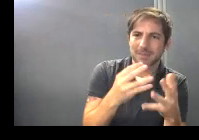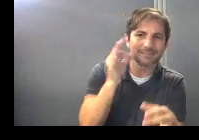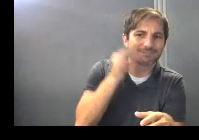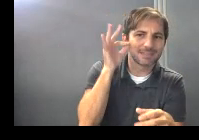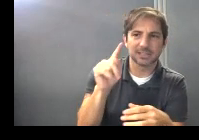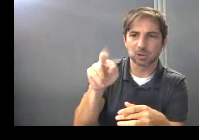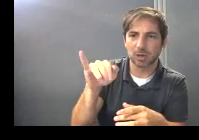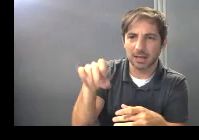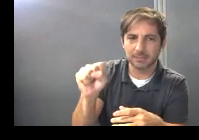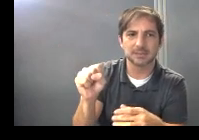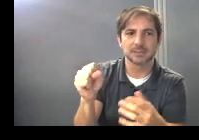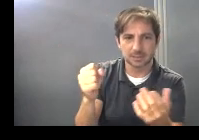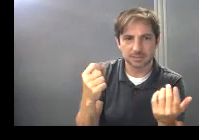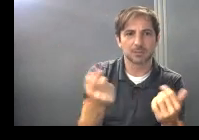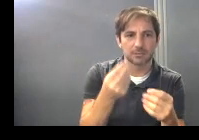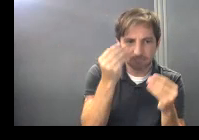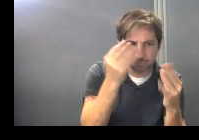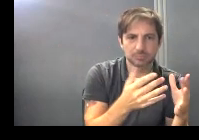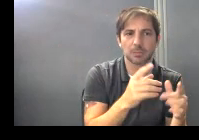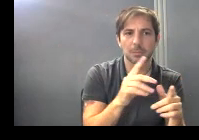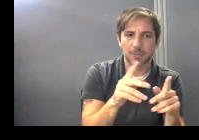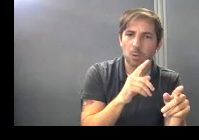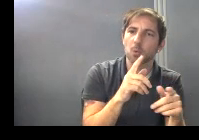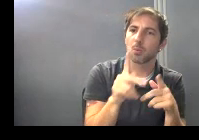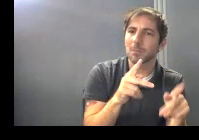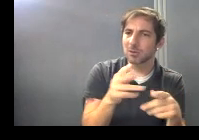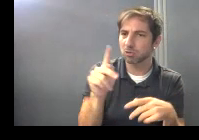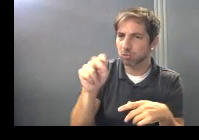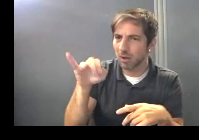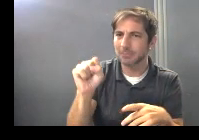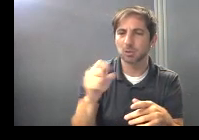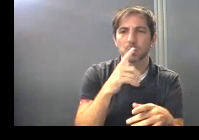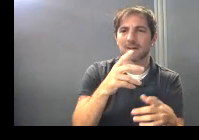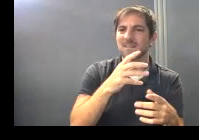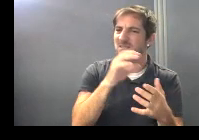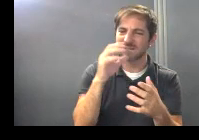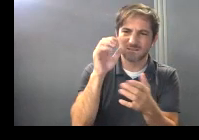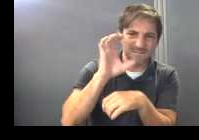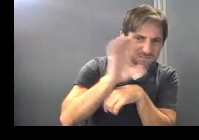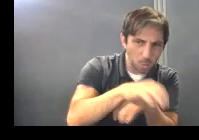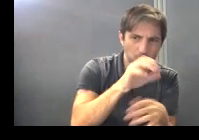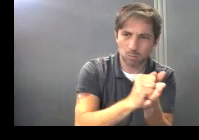NEAR OUR AREA DURING FORCED REMOVAL INCLUDING CHEROKEE, DELAWARE AND OTHERS.